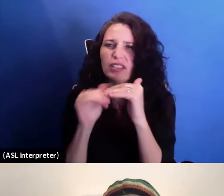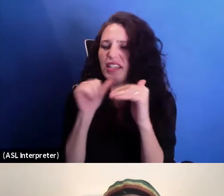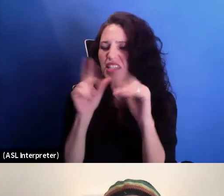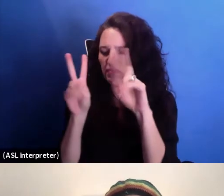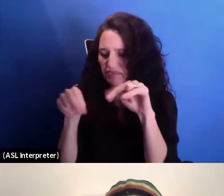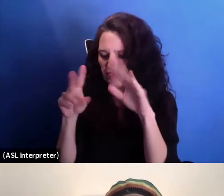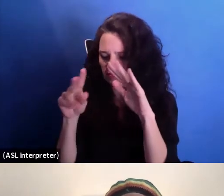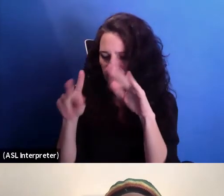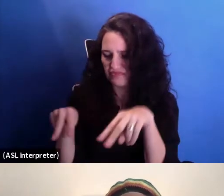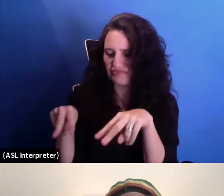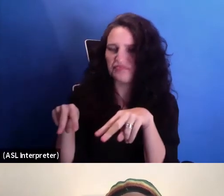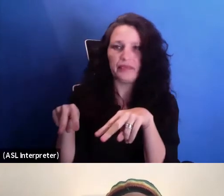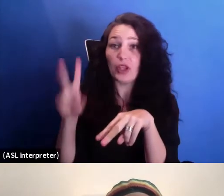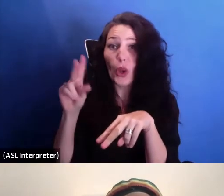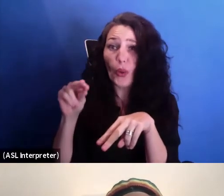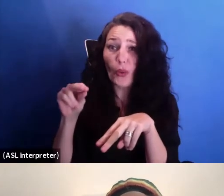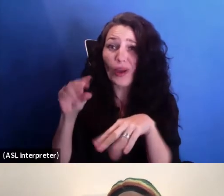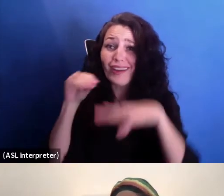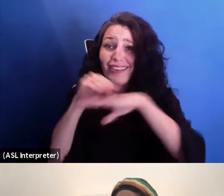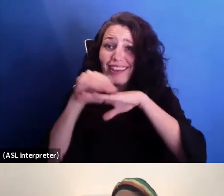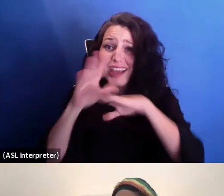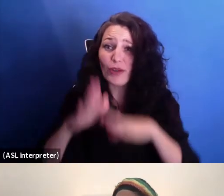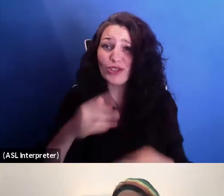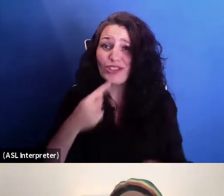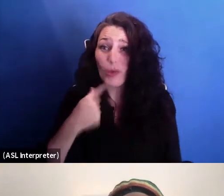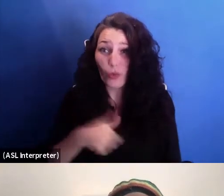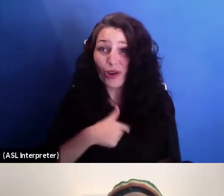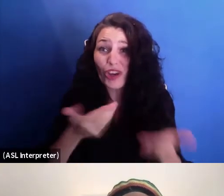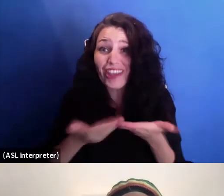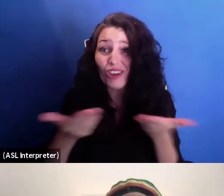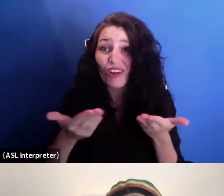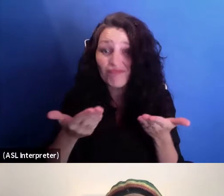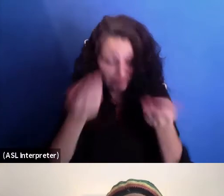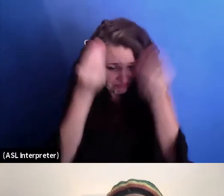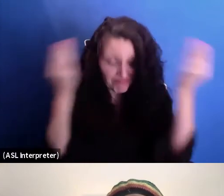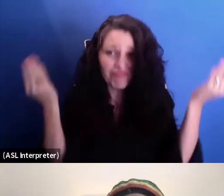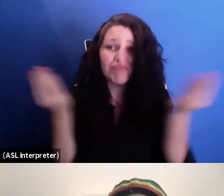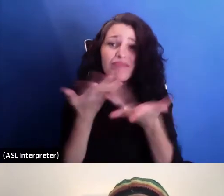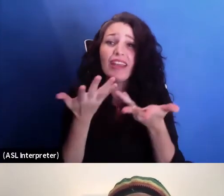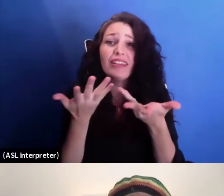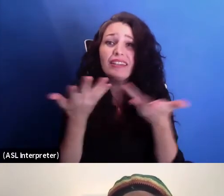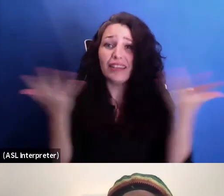And as you see in the film, they said, Hey, we're here, this is who we are, let's do something together.